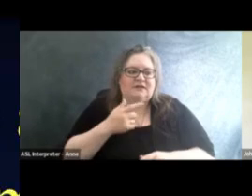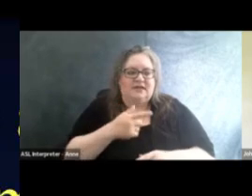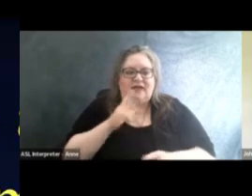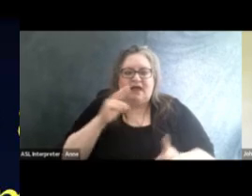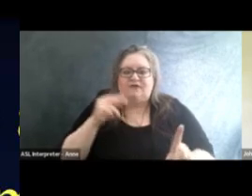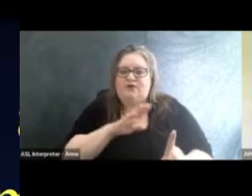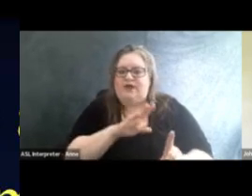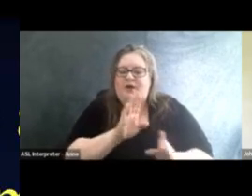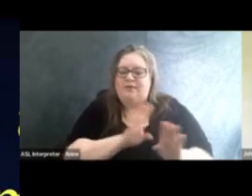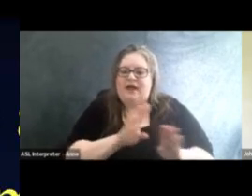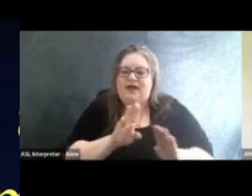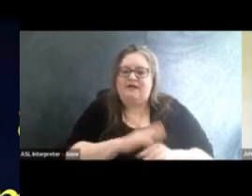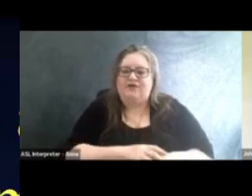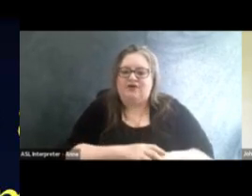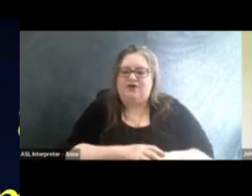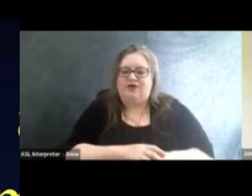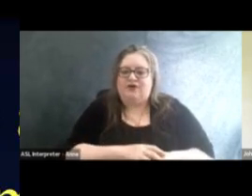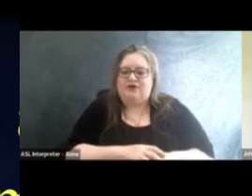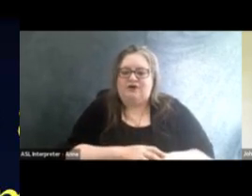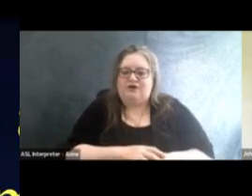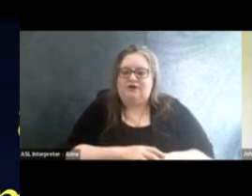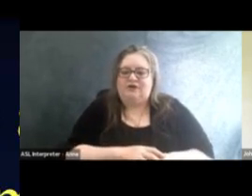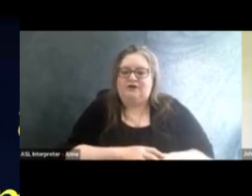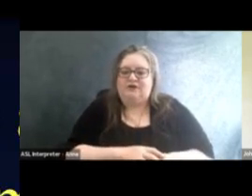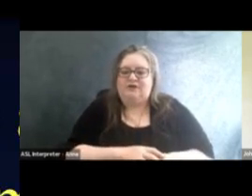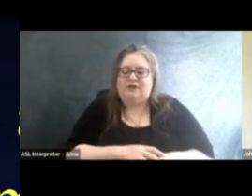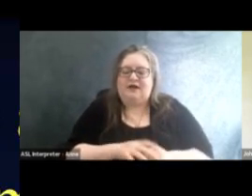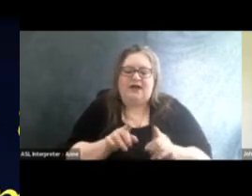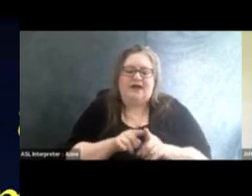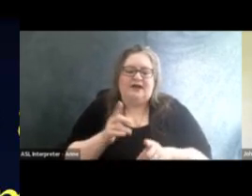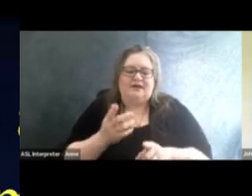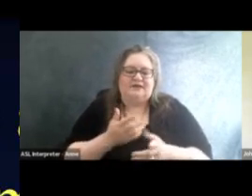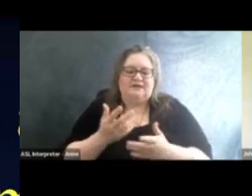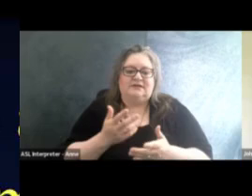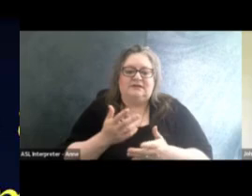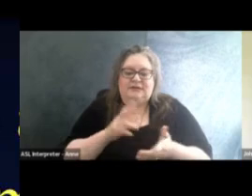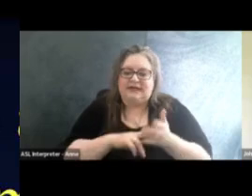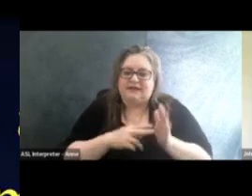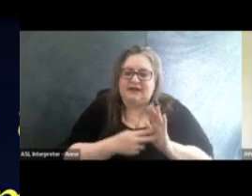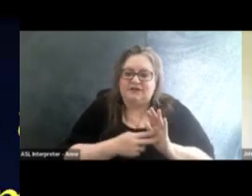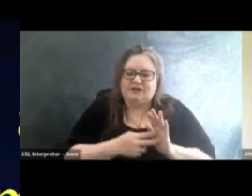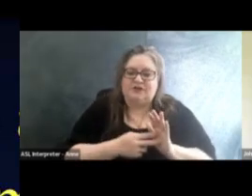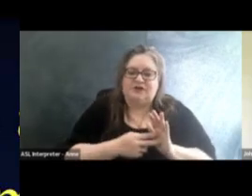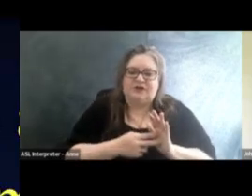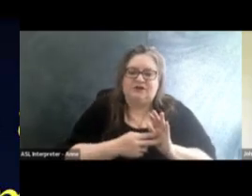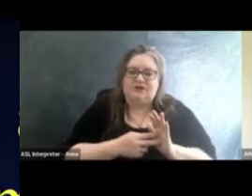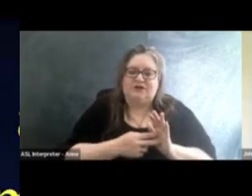behavior as being as being intentional, rather than being a